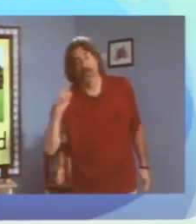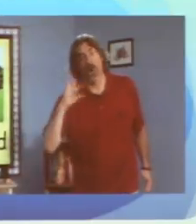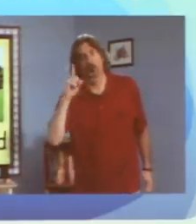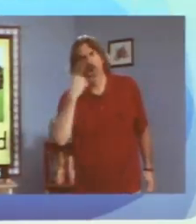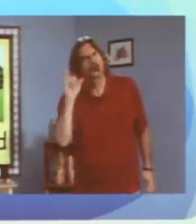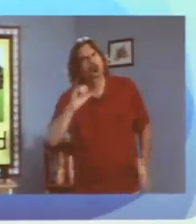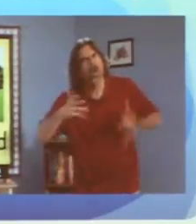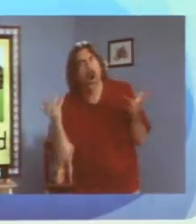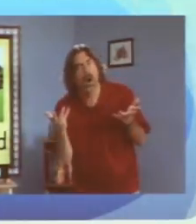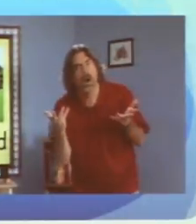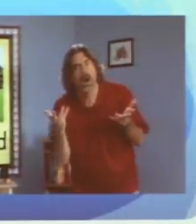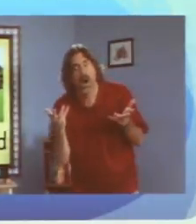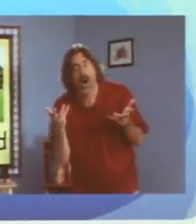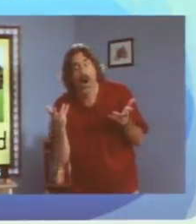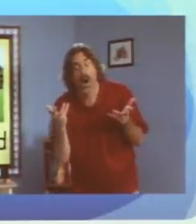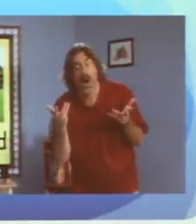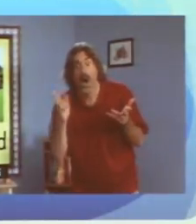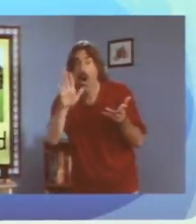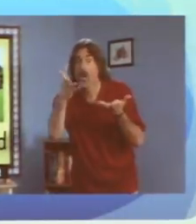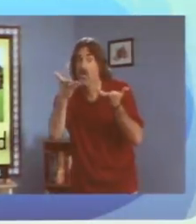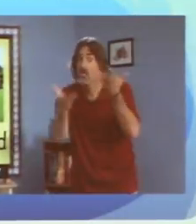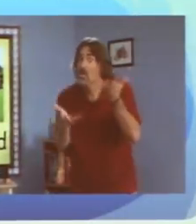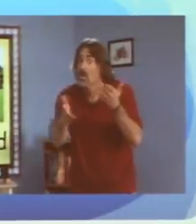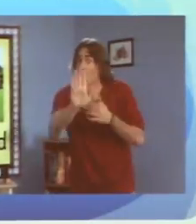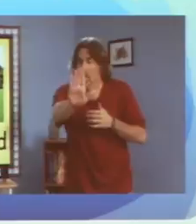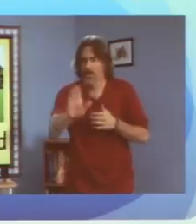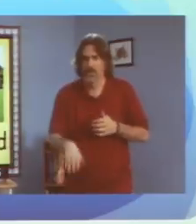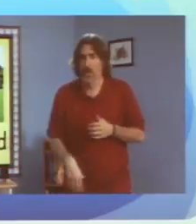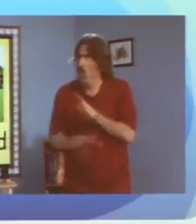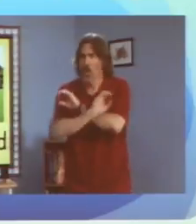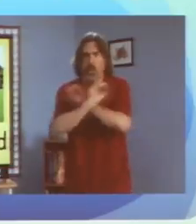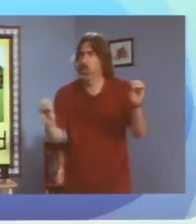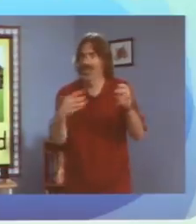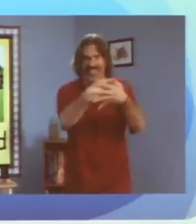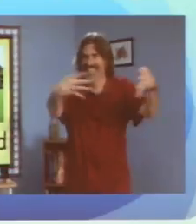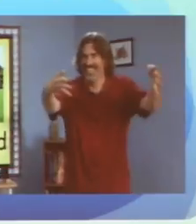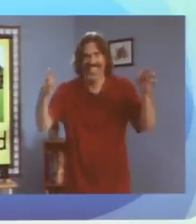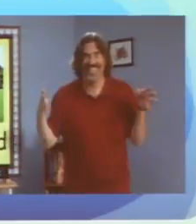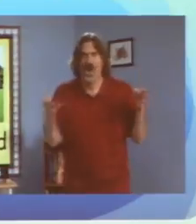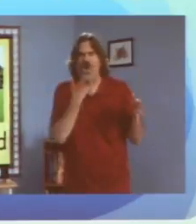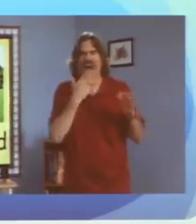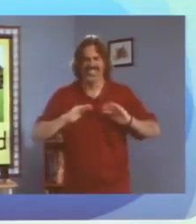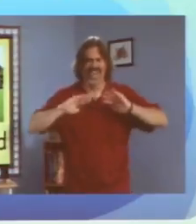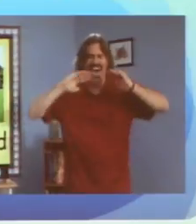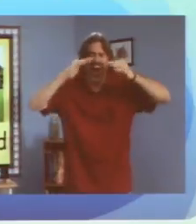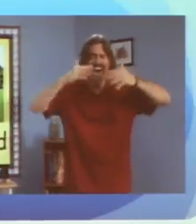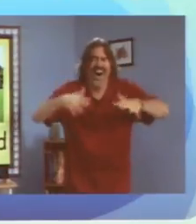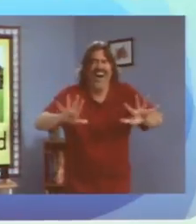What is your backyard look like? Maybe yours is just giant